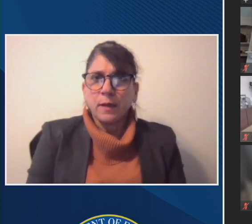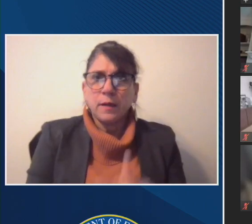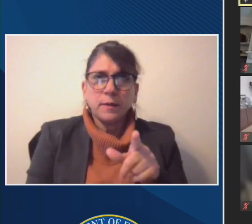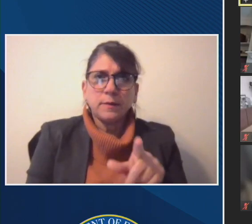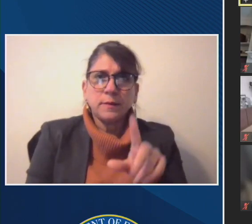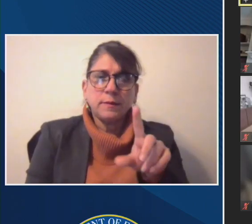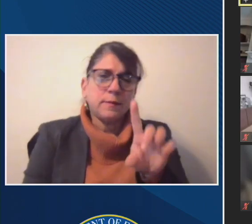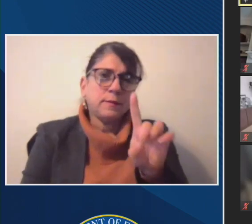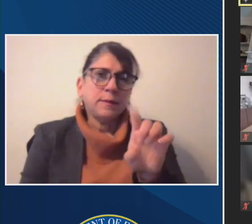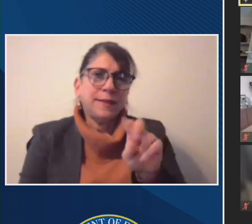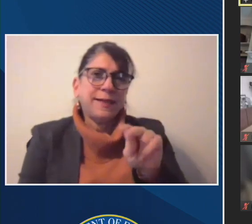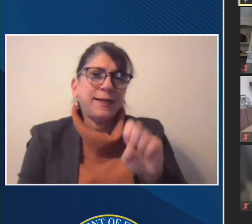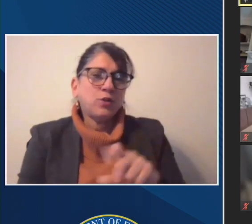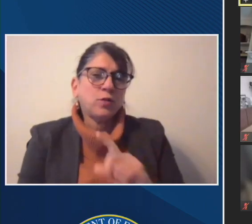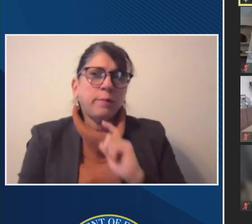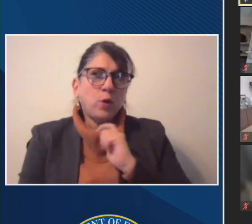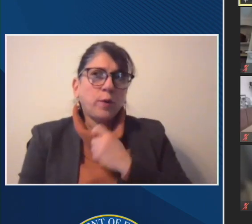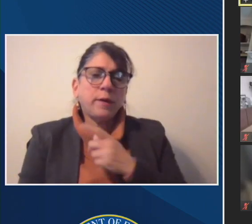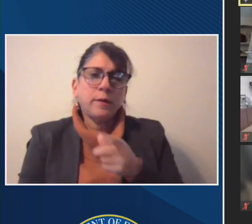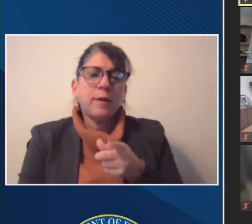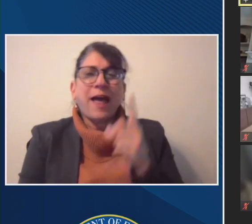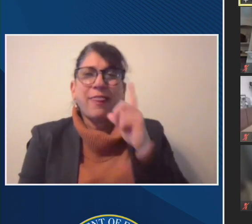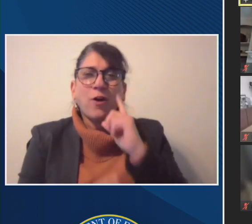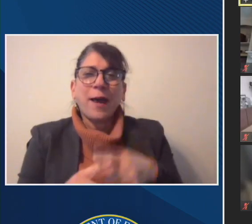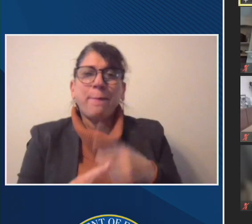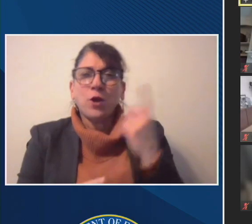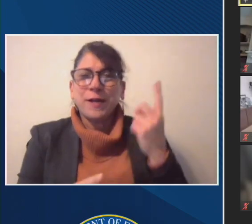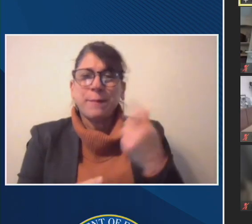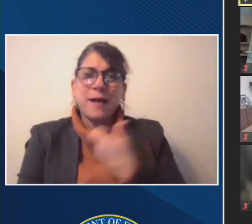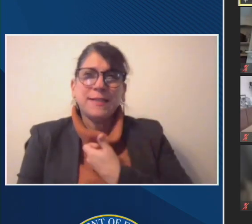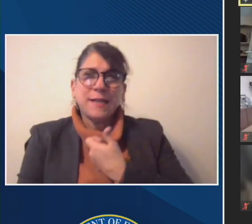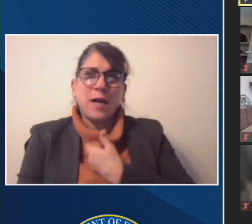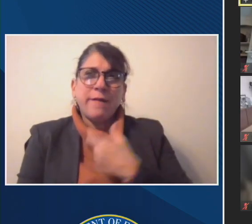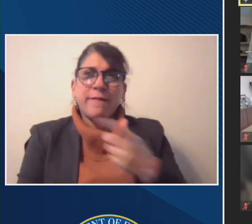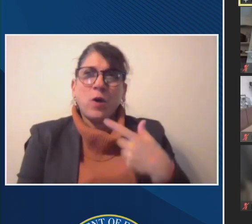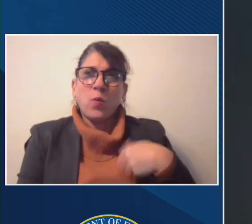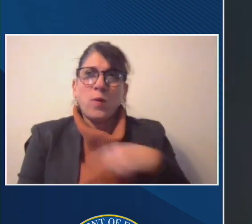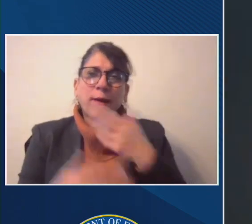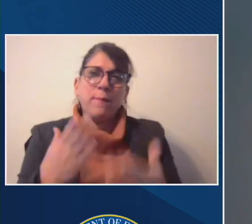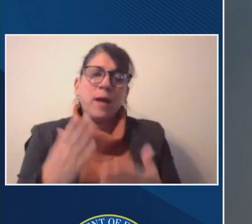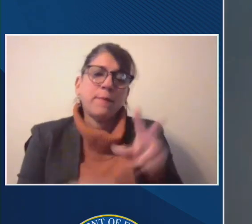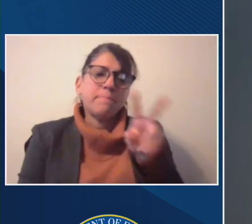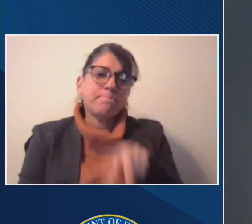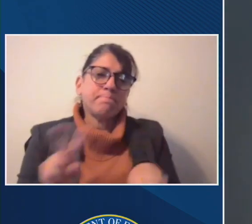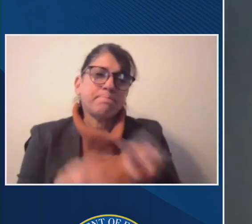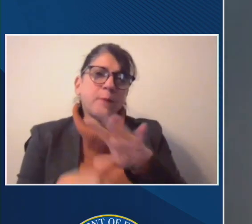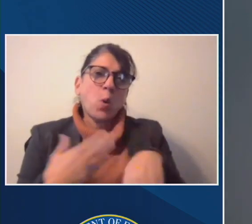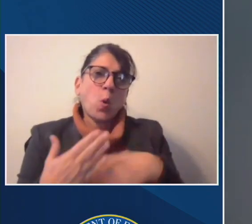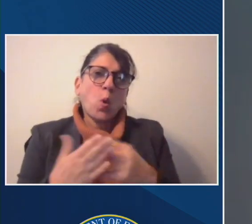Oh, sorry, I thought I unmuted myself. We might be looking at all students, so there might be a little bit of change to